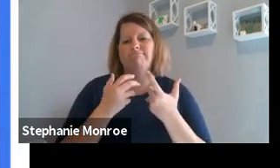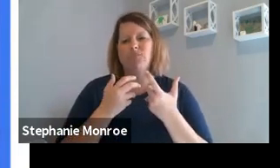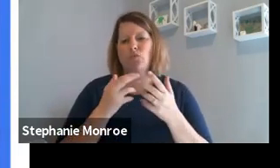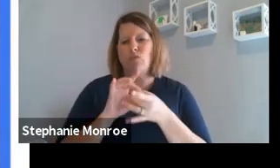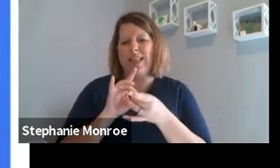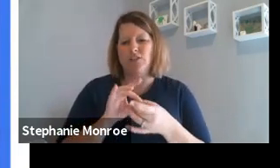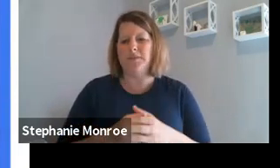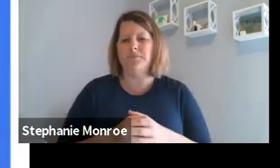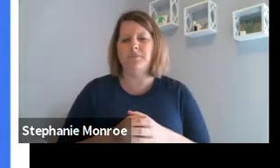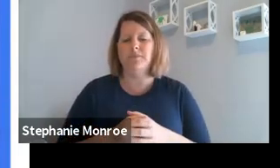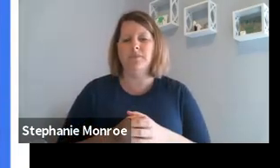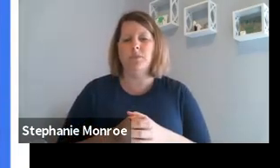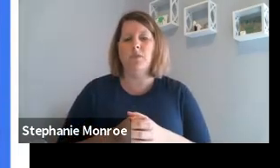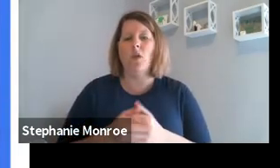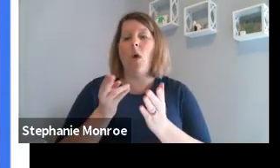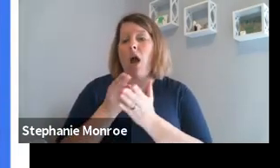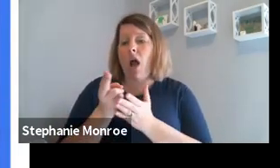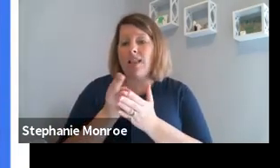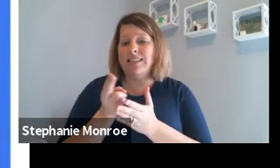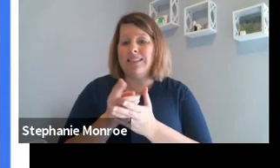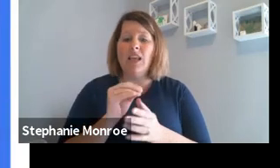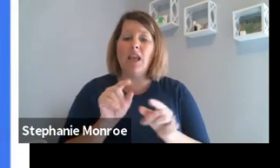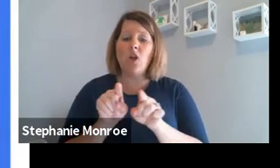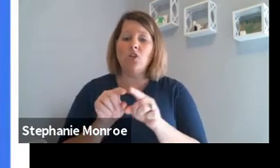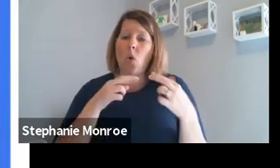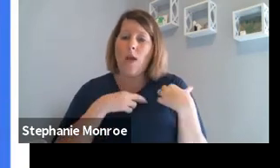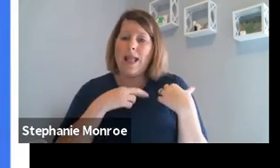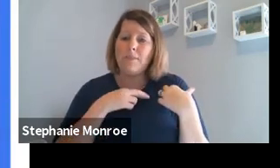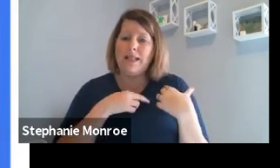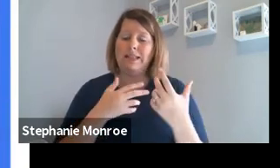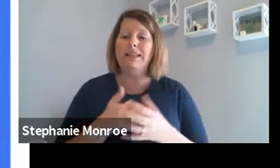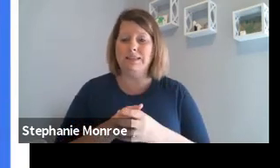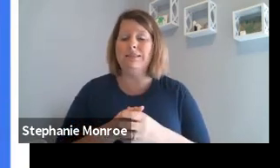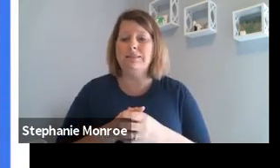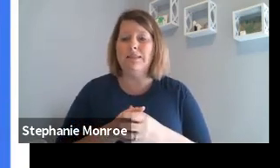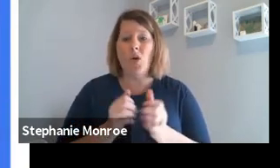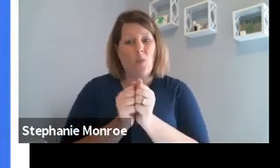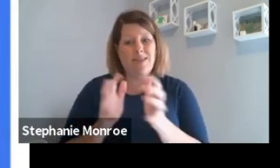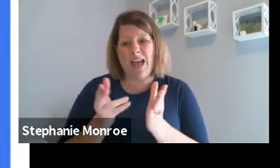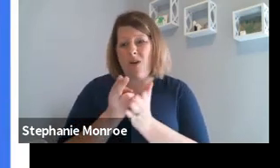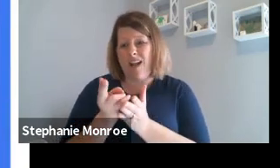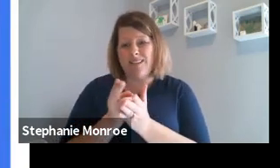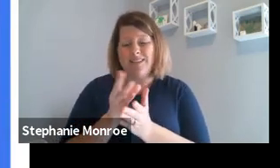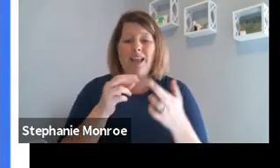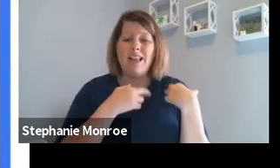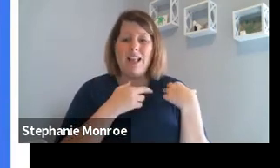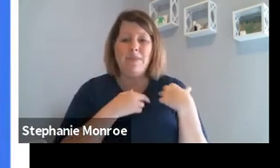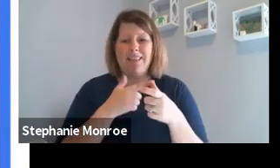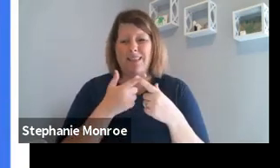Honesty and accountability are also key elements. Because again, with all honesty and accountability, then we couldn't talk about trust,